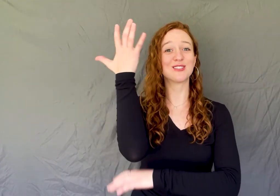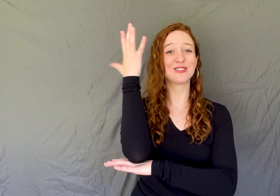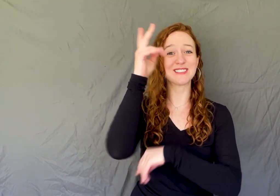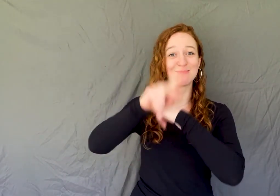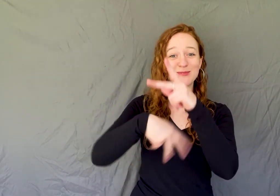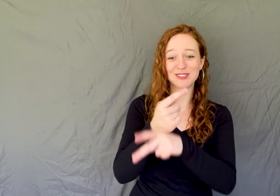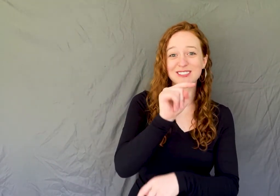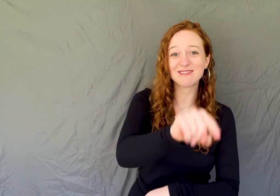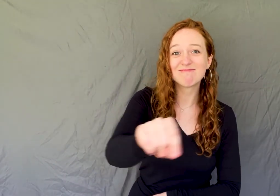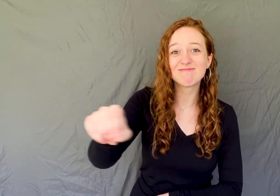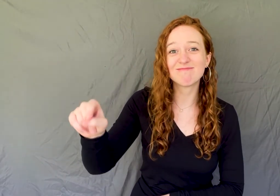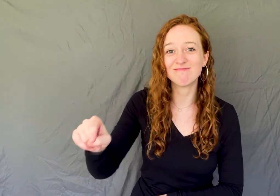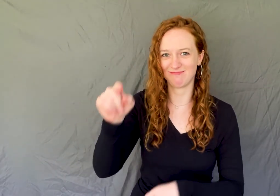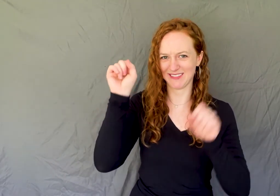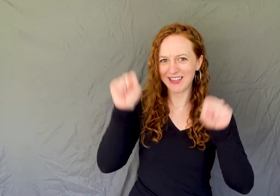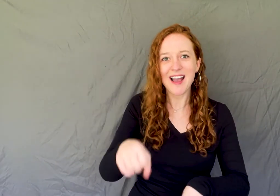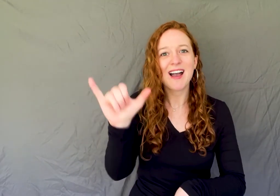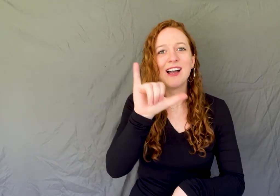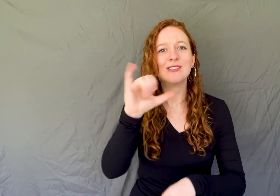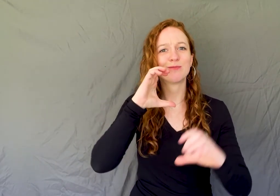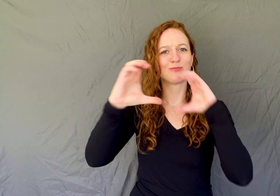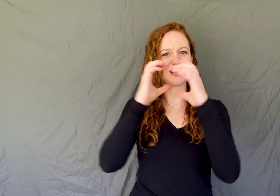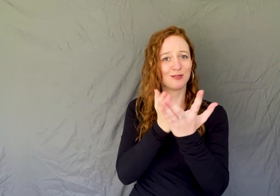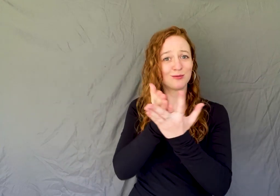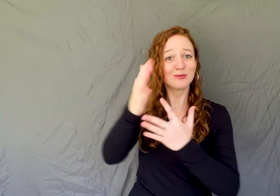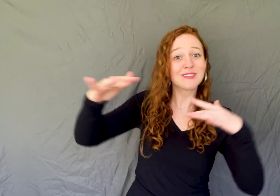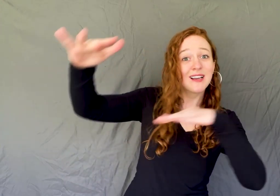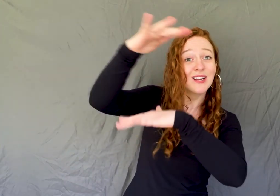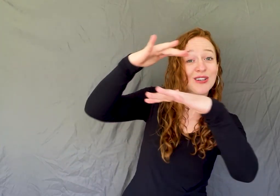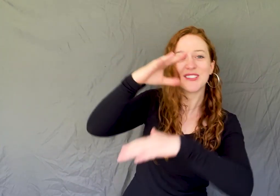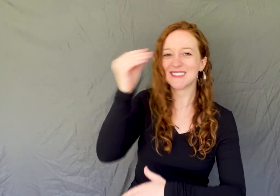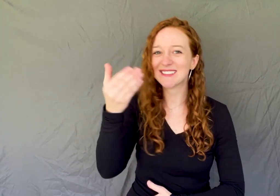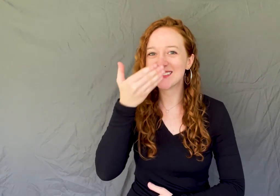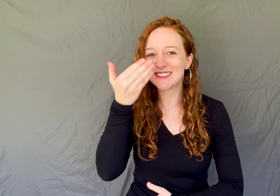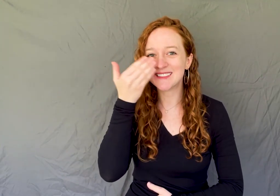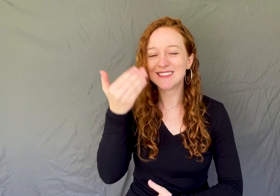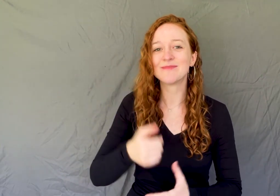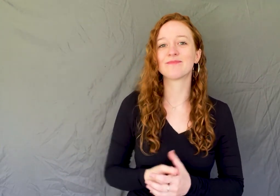Similar airborne communication processes exist in other tree species.